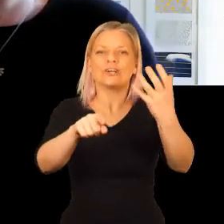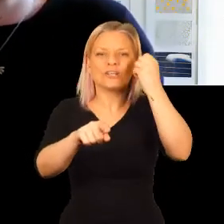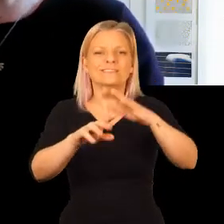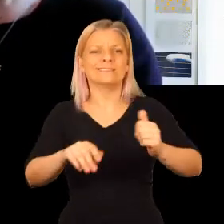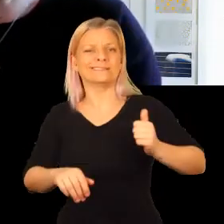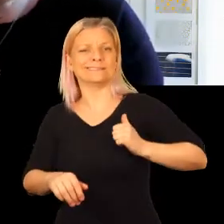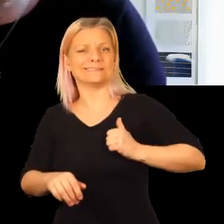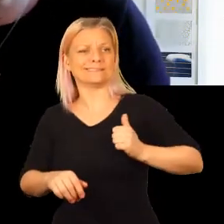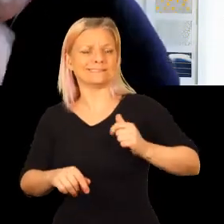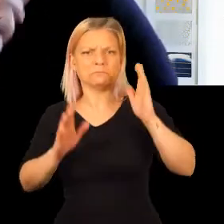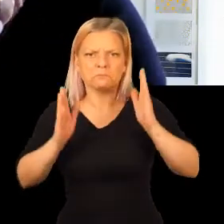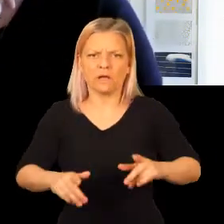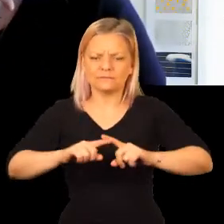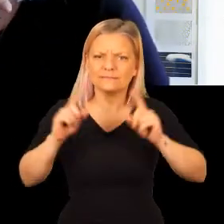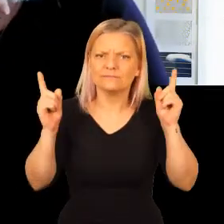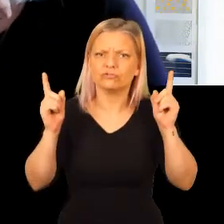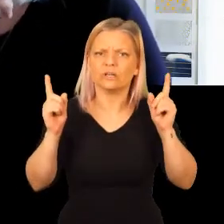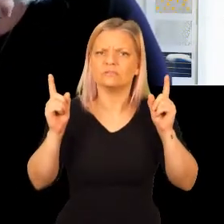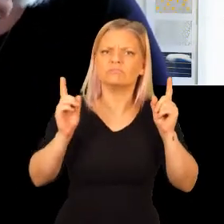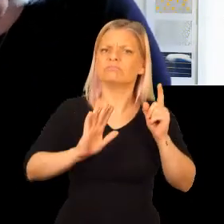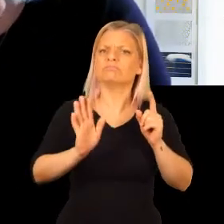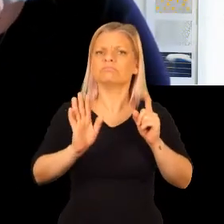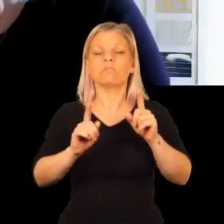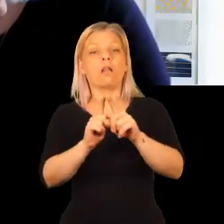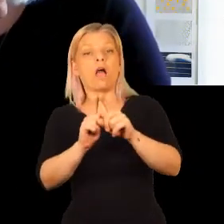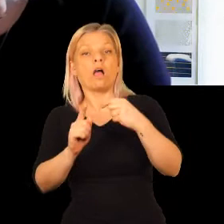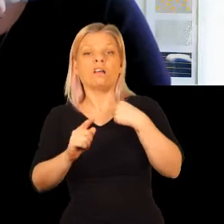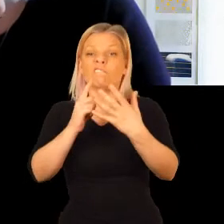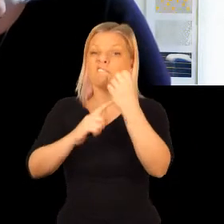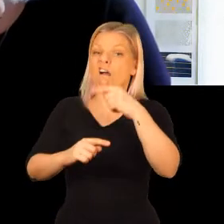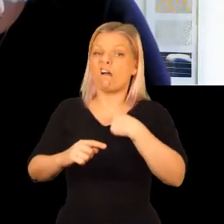they get it yeah and there's no presumption that you need to do anything different like